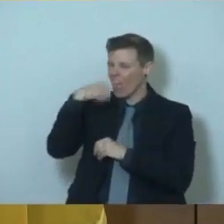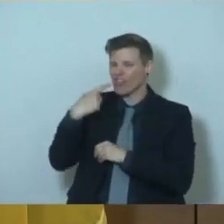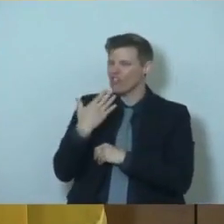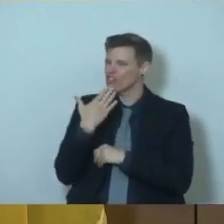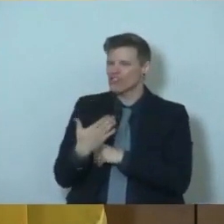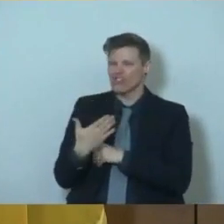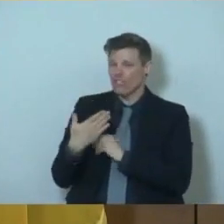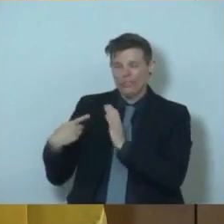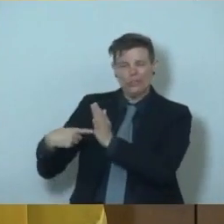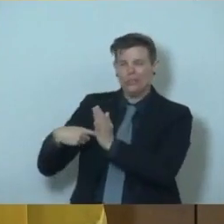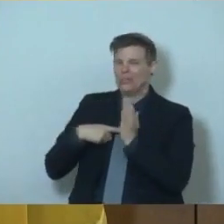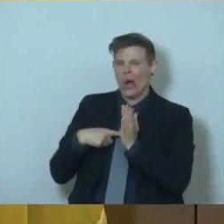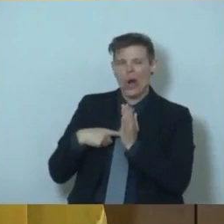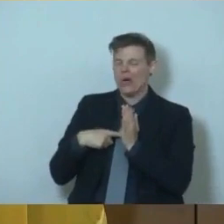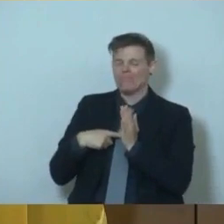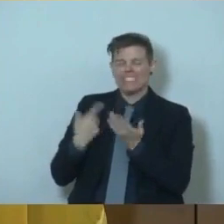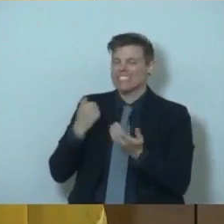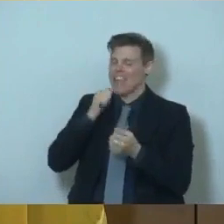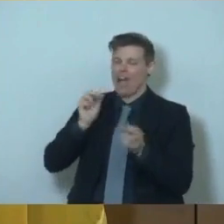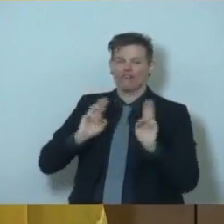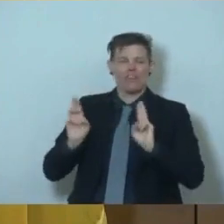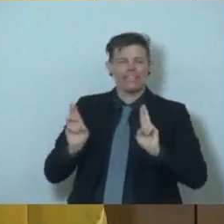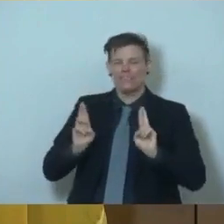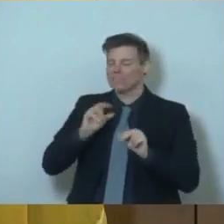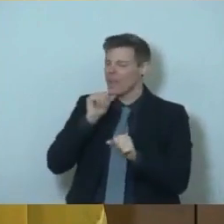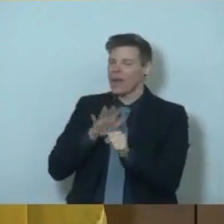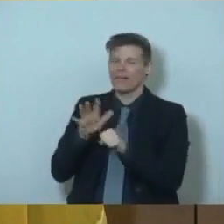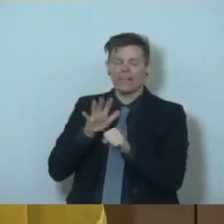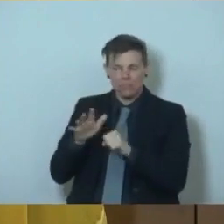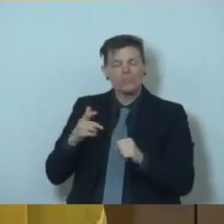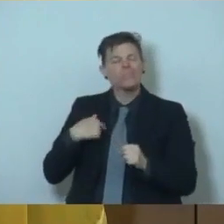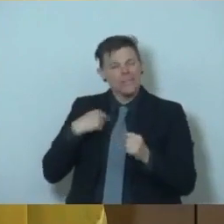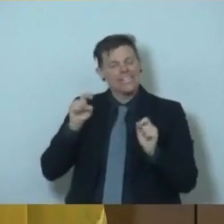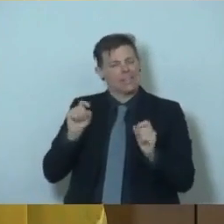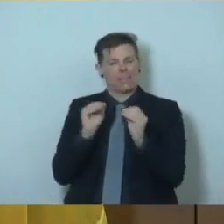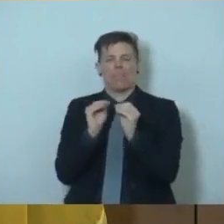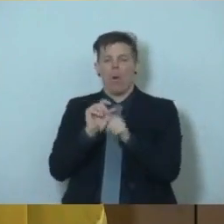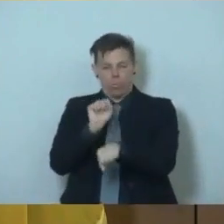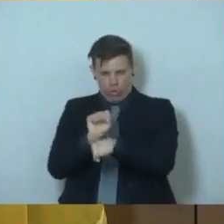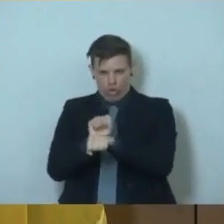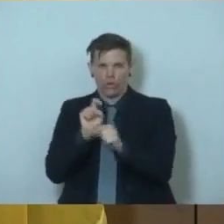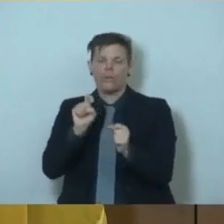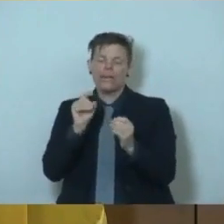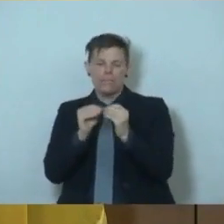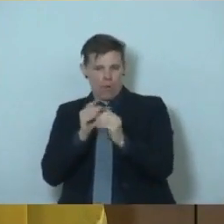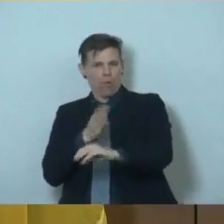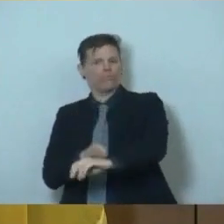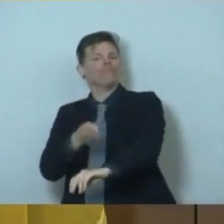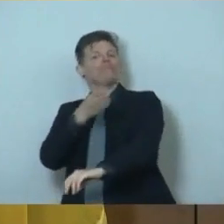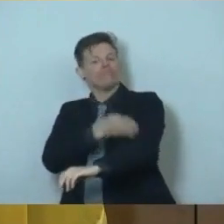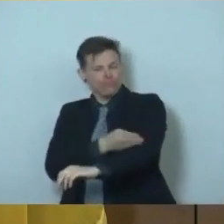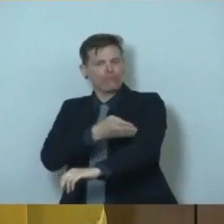BECAUSE IT INDICATES WE ARE NOT DOING AS WELL AS WE COULD AND MEANS WE ARE NOT DOING AS WE COULD.